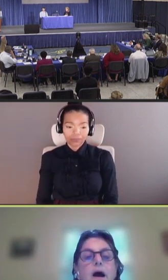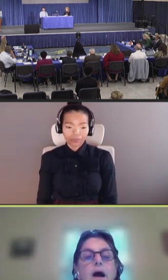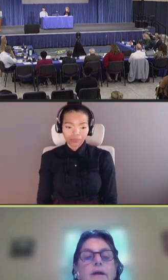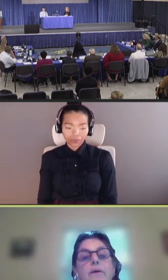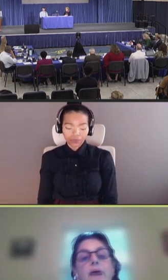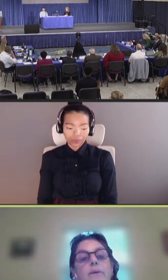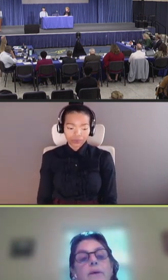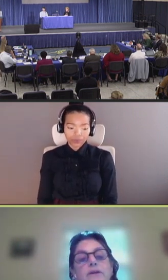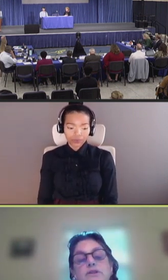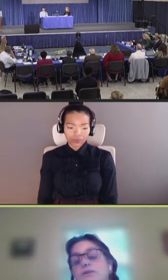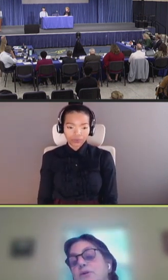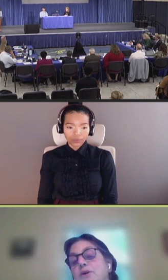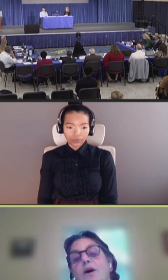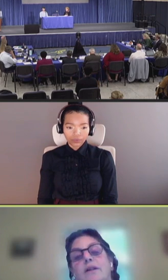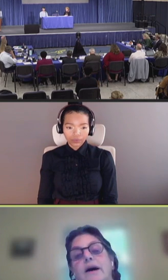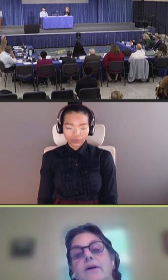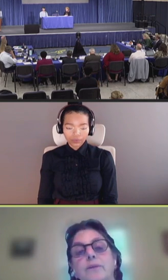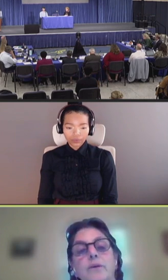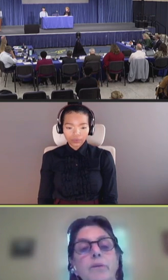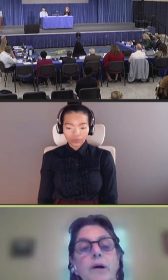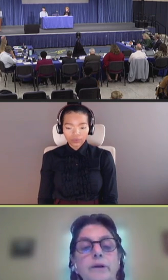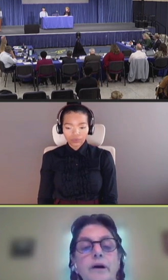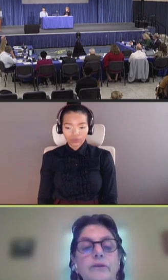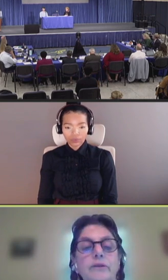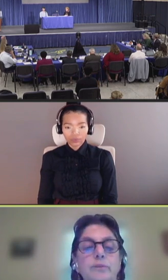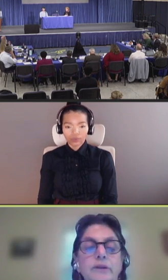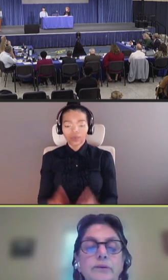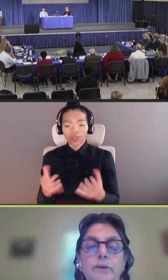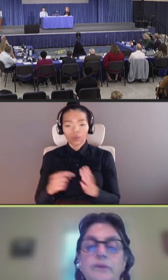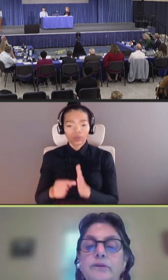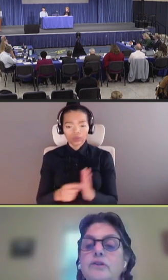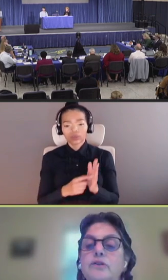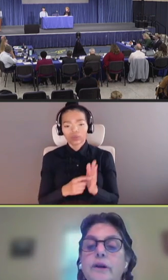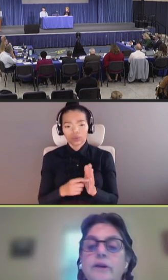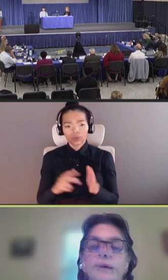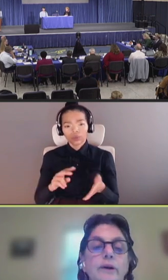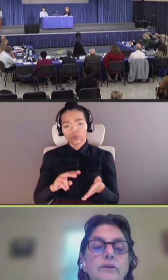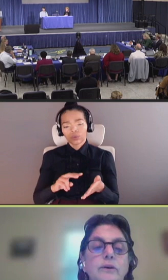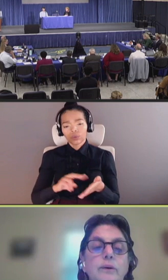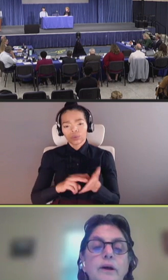Now, I want to just call out what public health has been through since 2022, and it